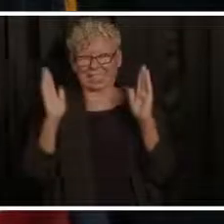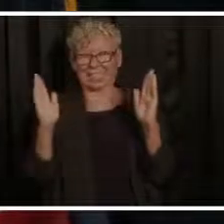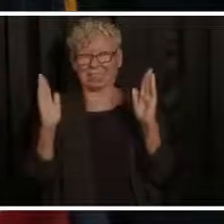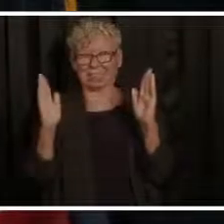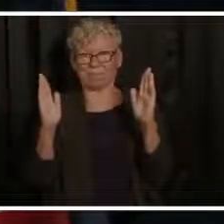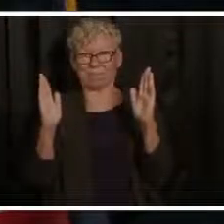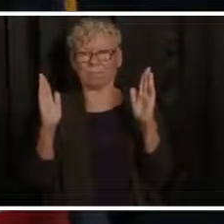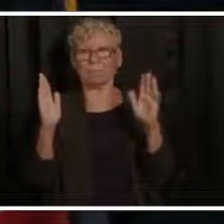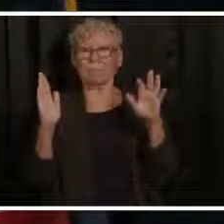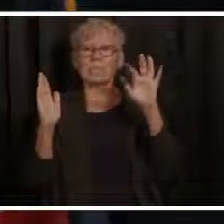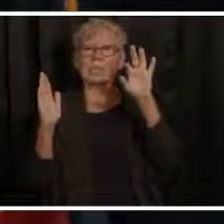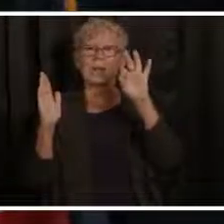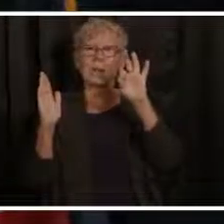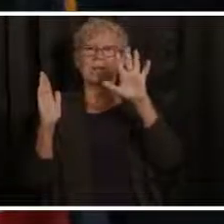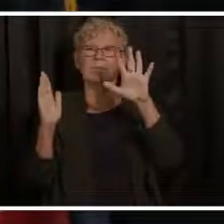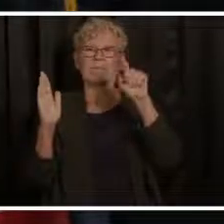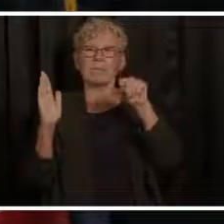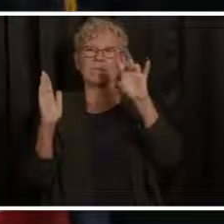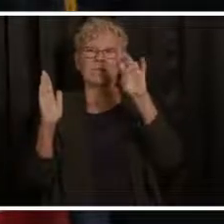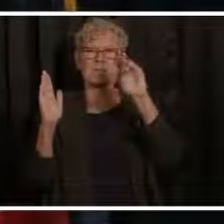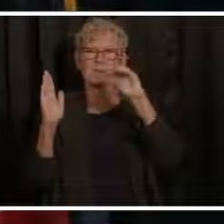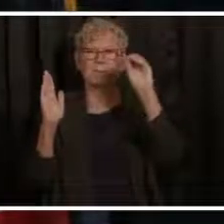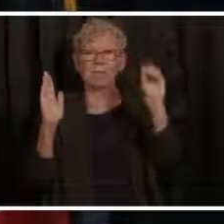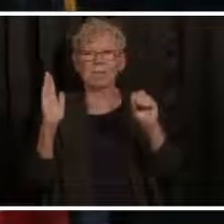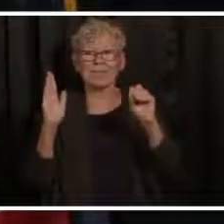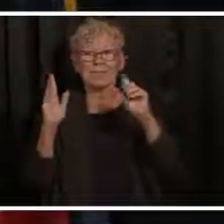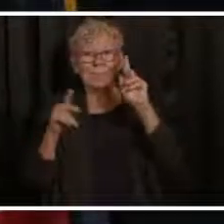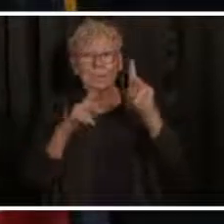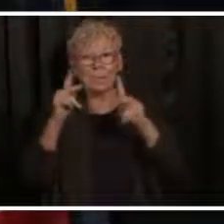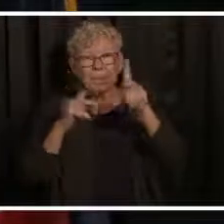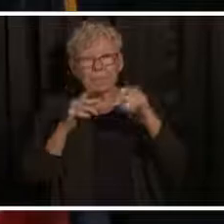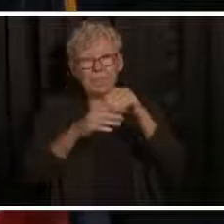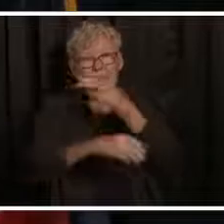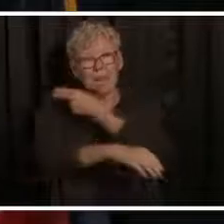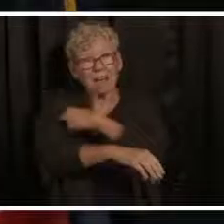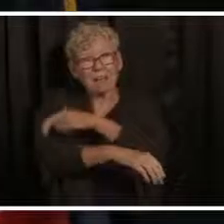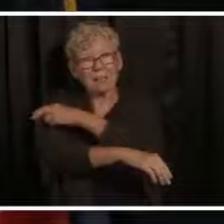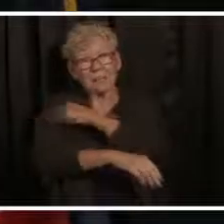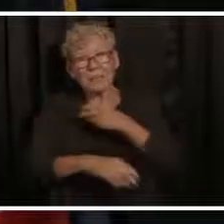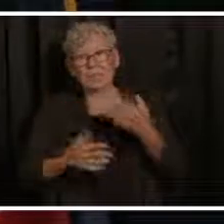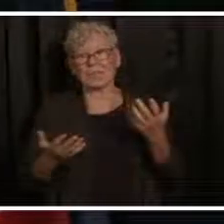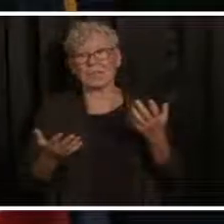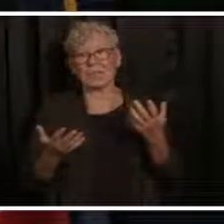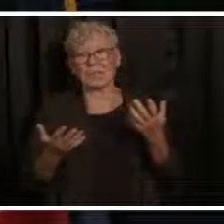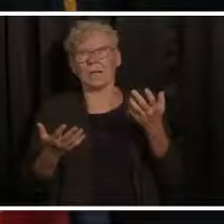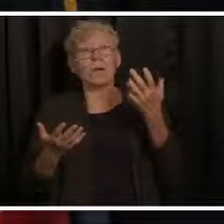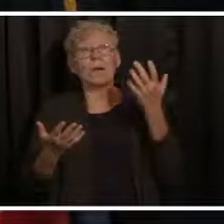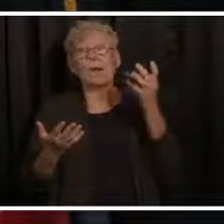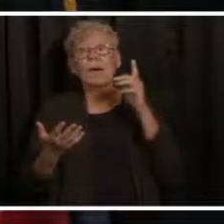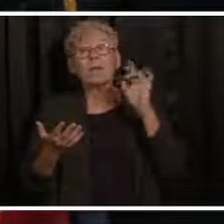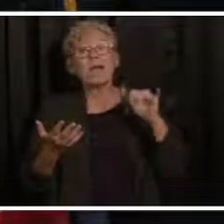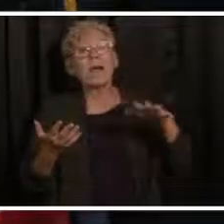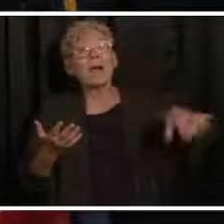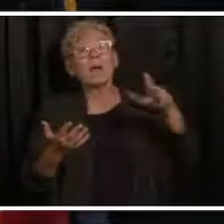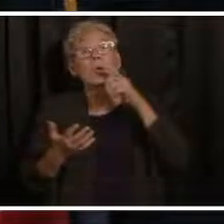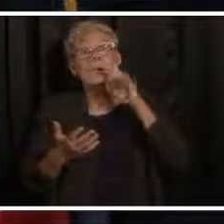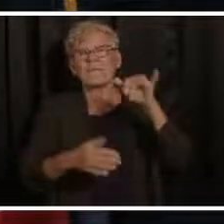Ninety-five. 95.7. 95.7% of Hospitalizations in Colorado were people that were not vaccinated. So, I'll say that